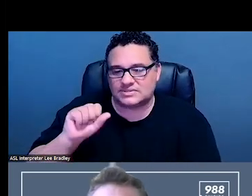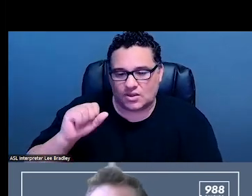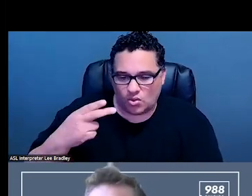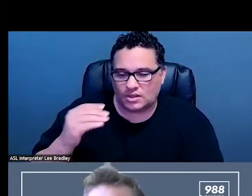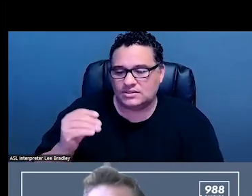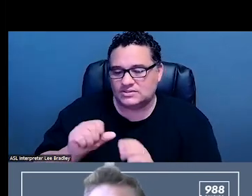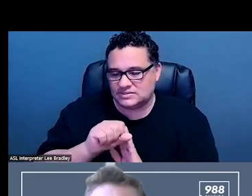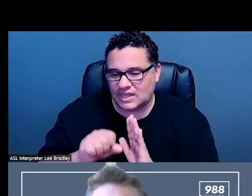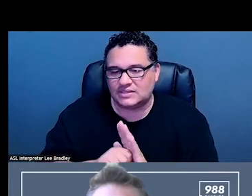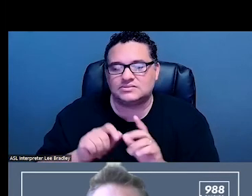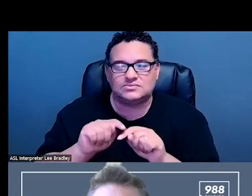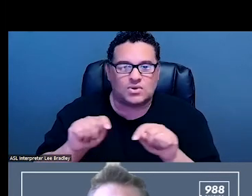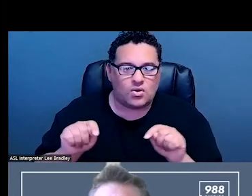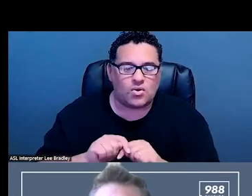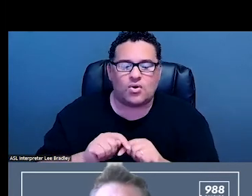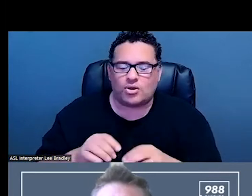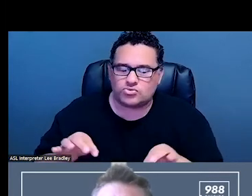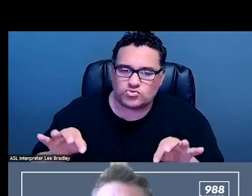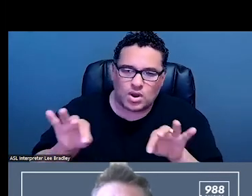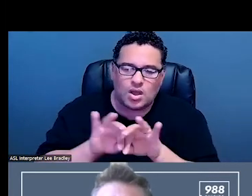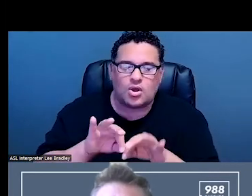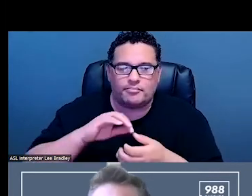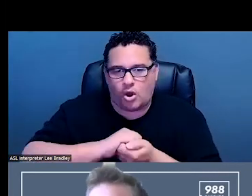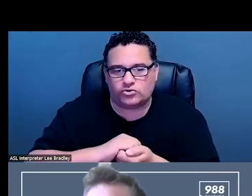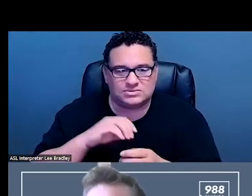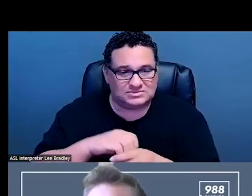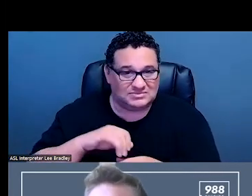TERRITORIES AS CRITICAL PARTNERS IN THIS EFFORT. SO IF YOU HAVE NOT HAD AN OPPORTUNITY,